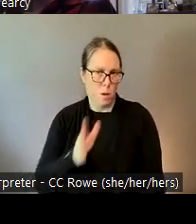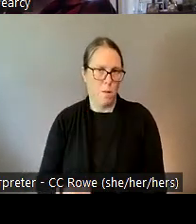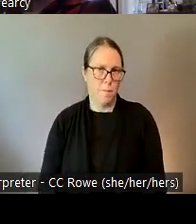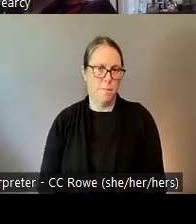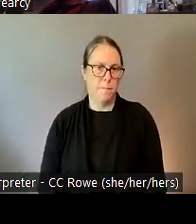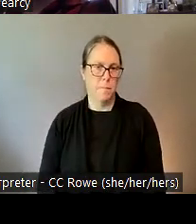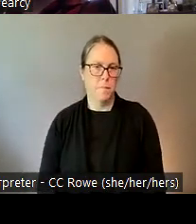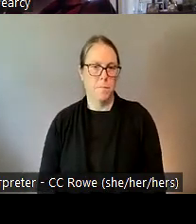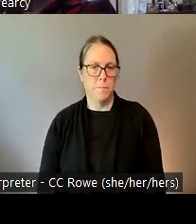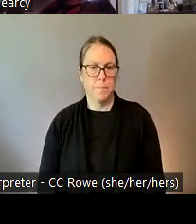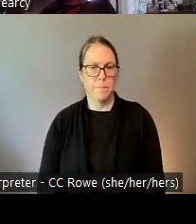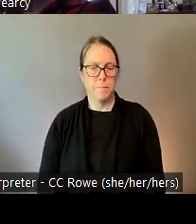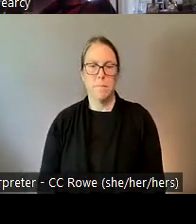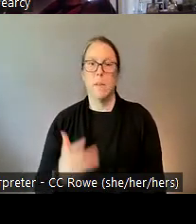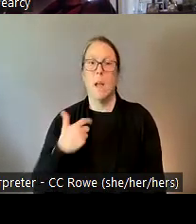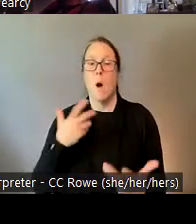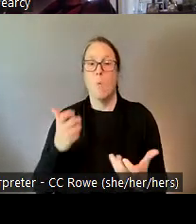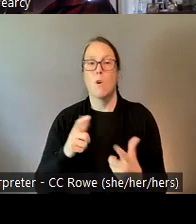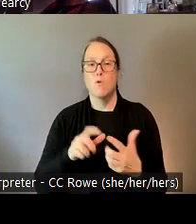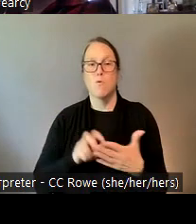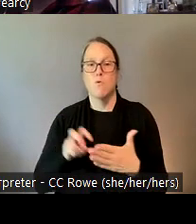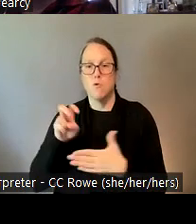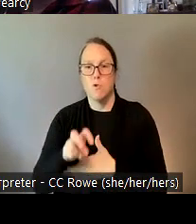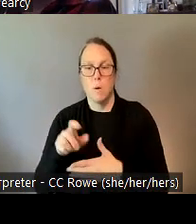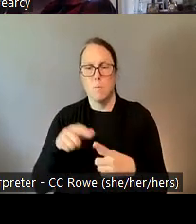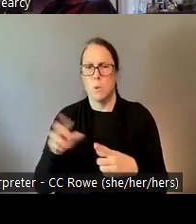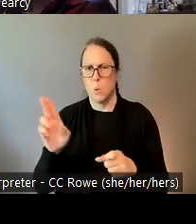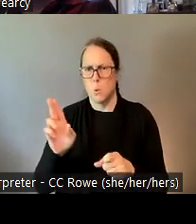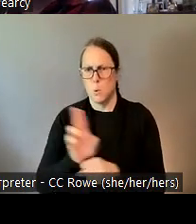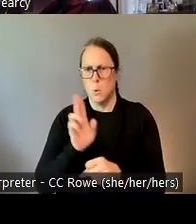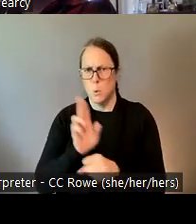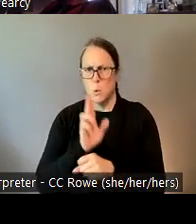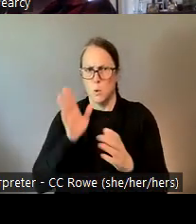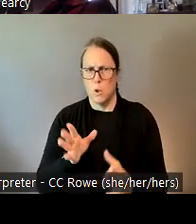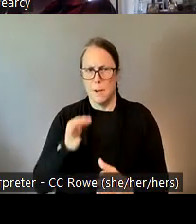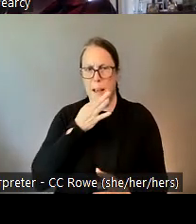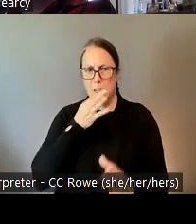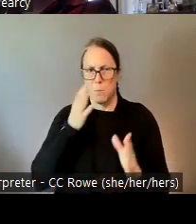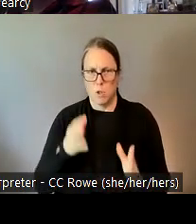I just wanna go quickly to user experts. And I want to really encourage all of you